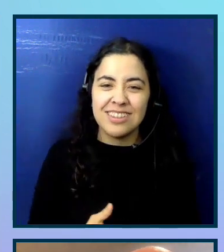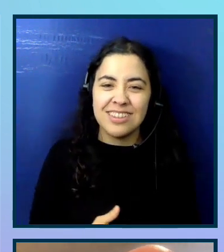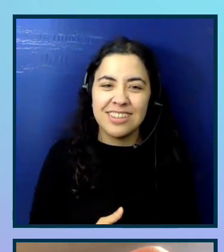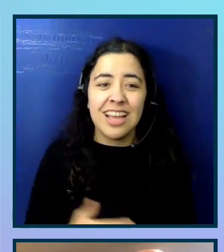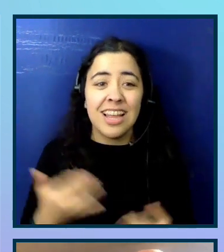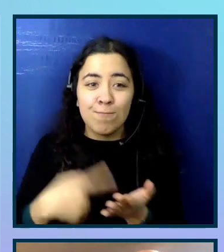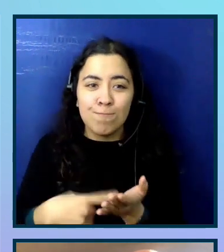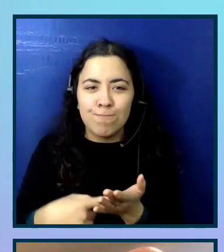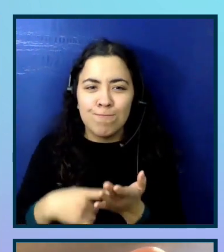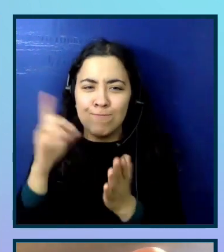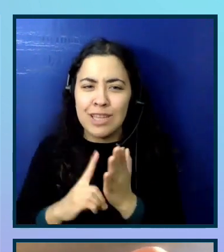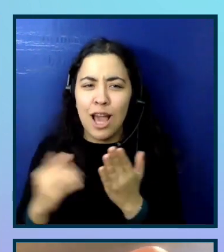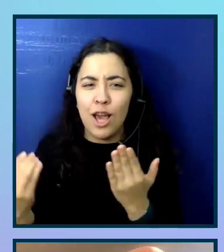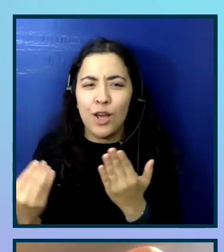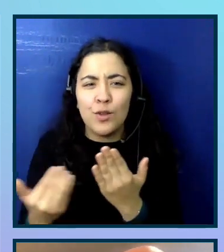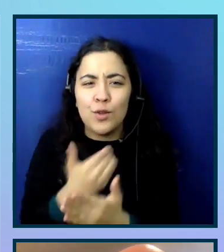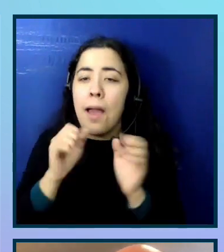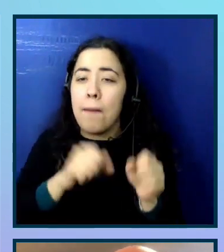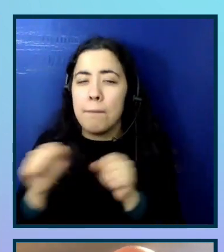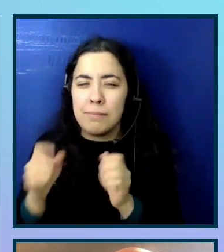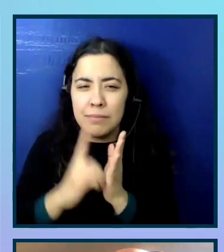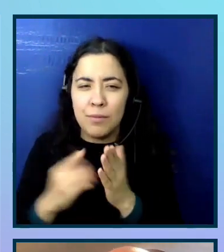A new framework to brainstorm for accessible solutions.